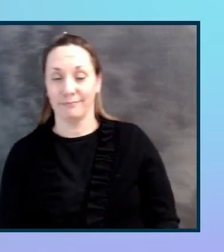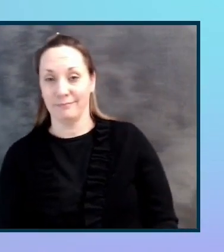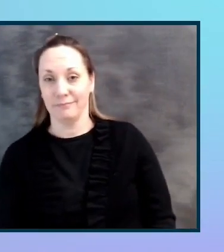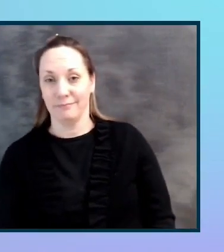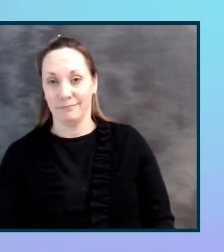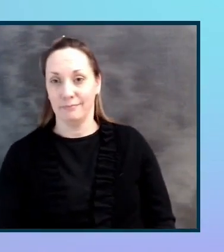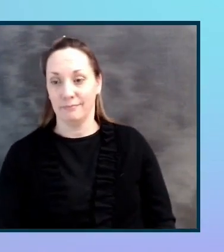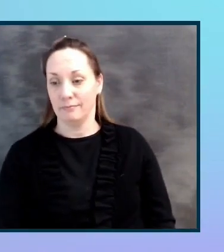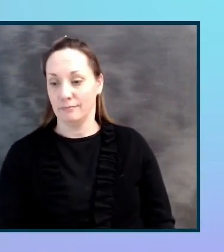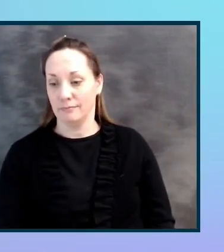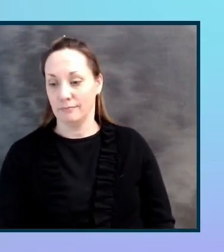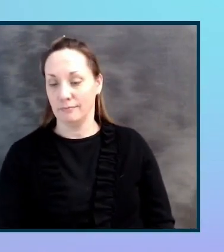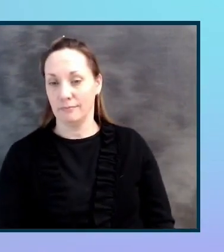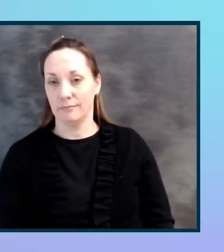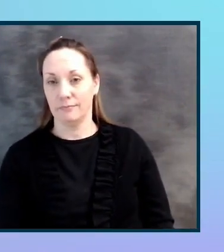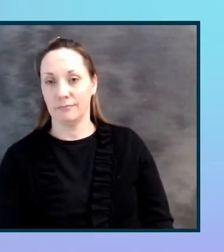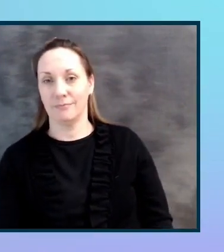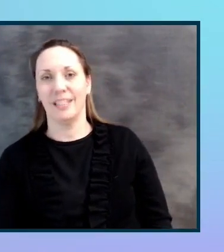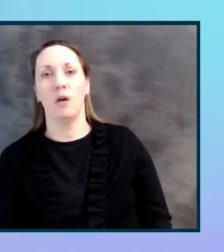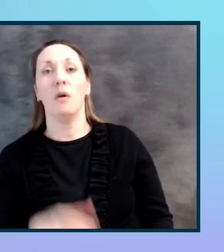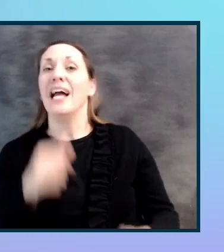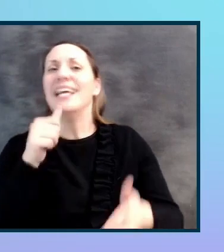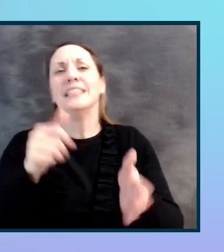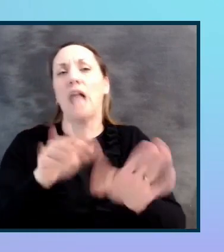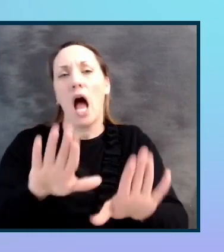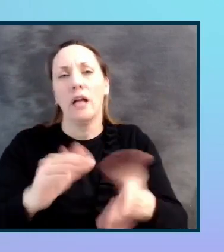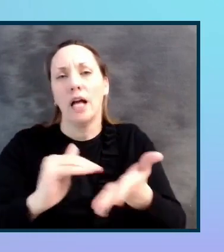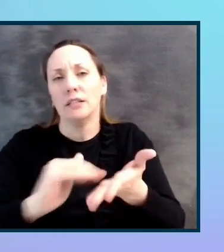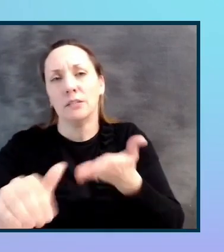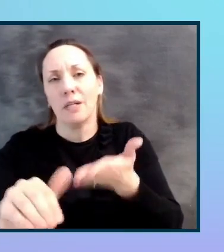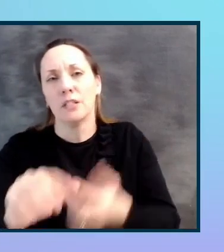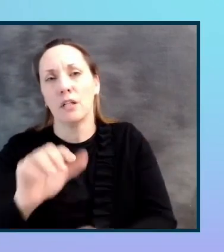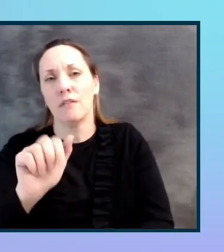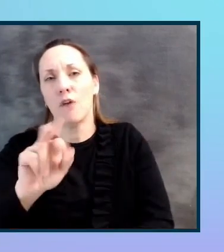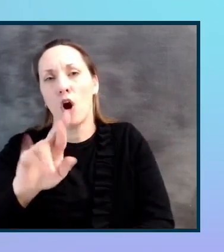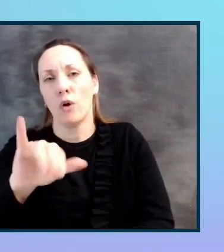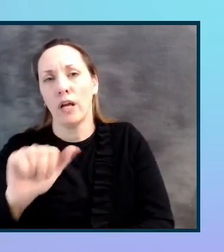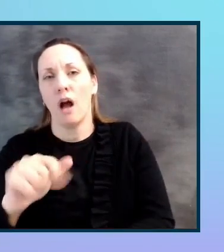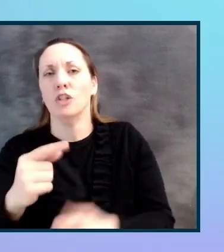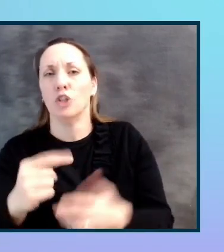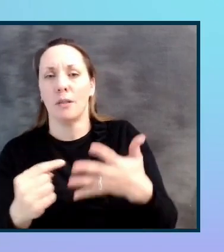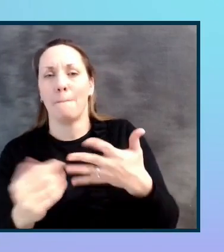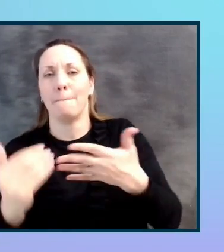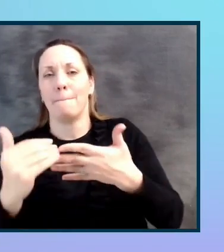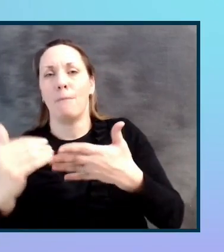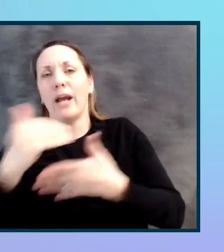So not a dismissal of ARIA but just a prioritization there is what that answer was, right?